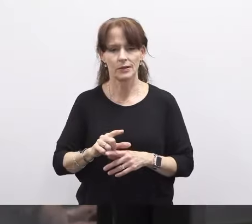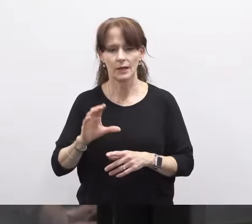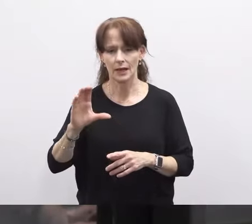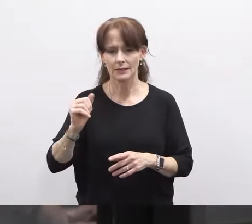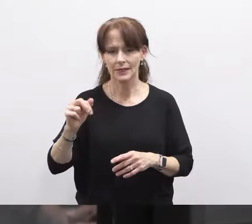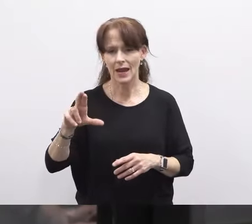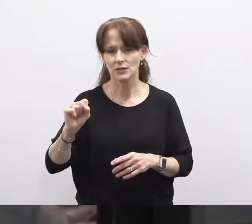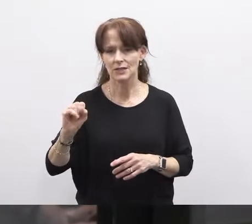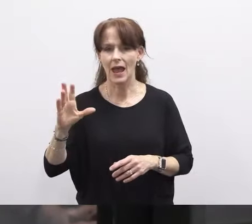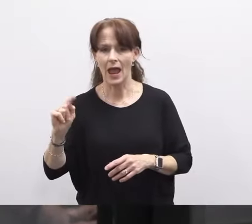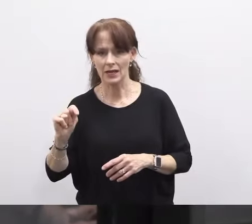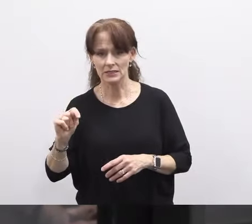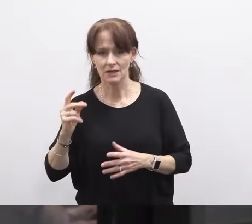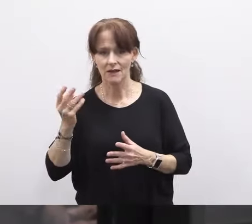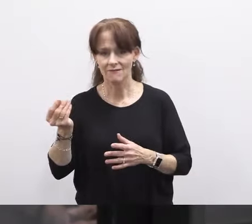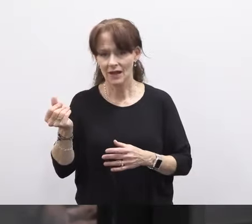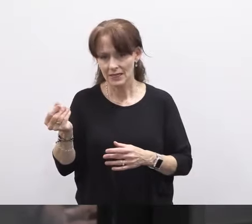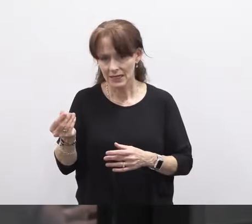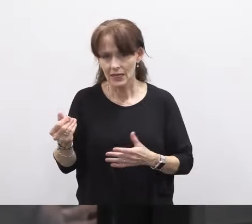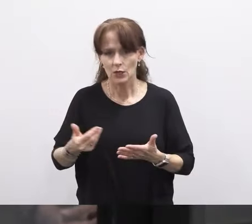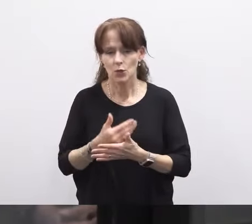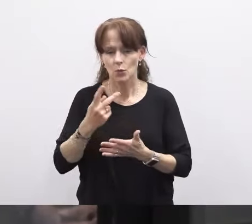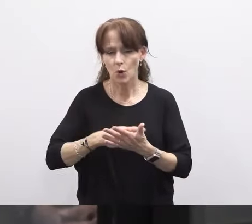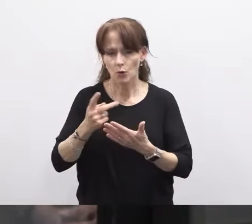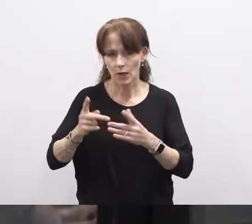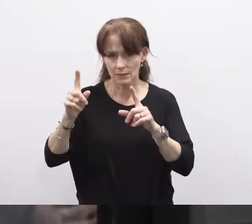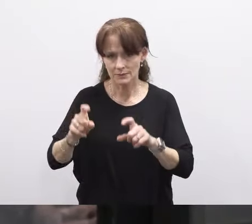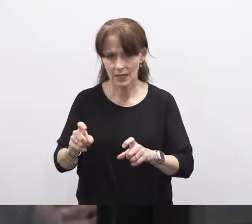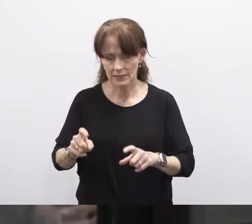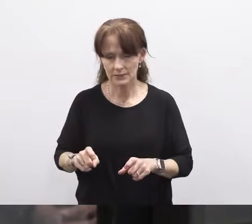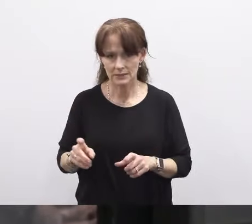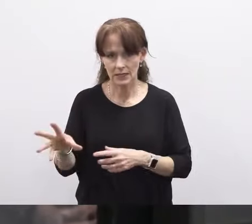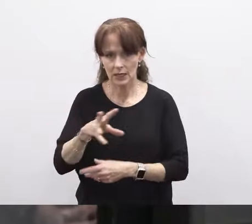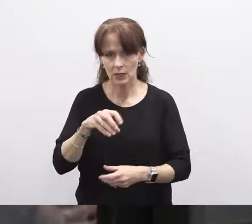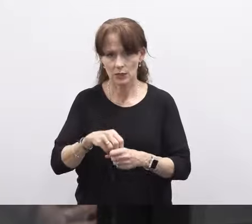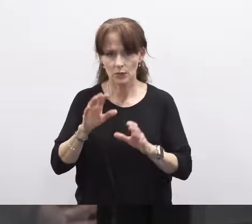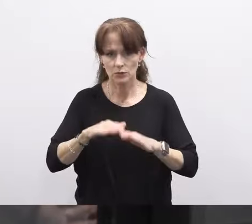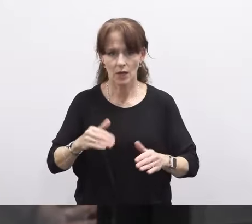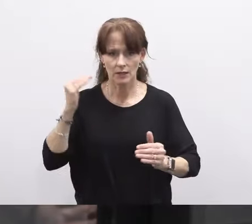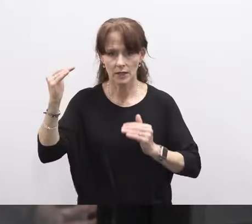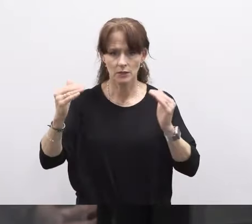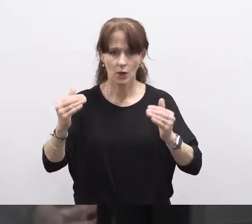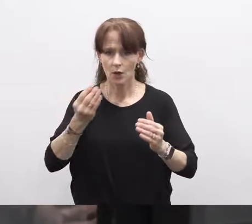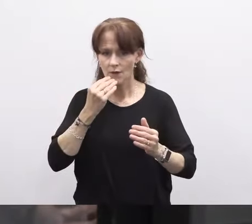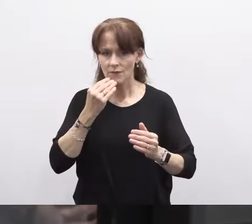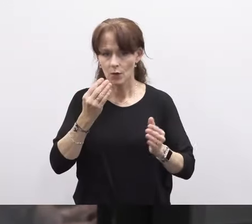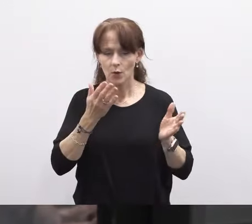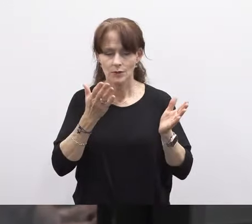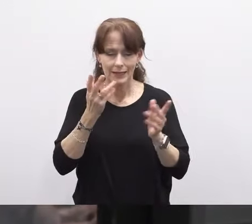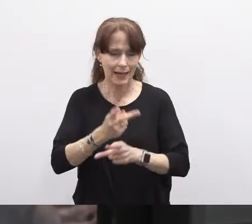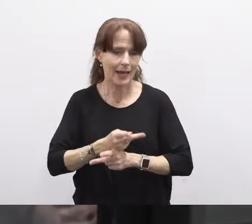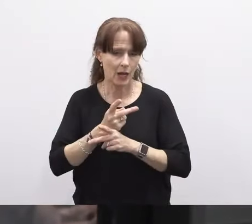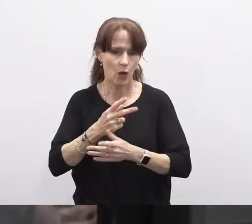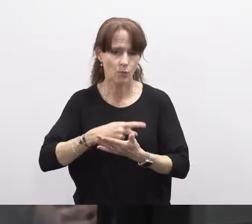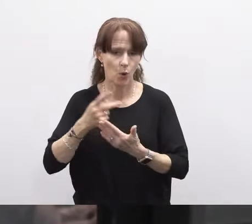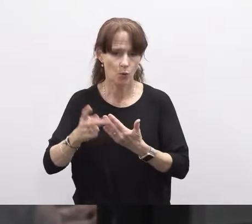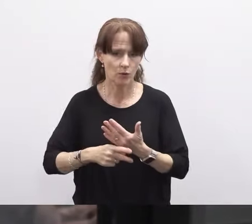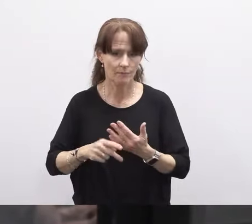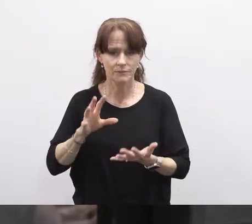there were some new programs we needed to task that included the child and adult care food program, your learning loss mitigation funding,